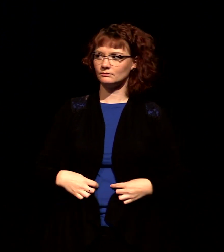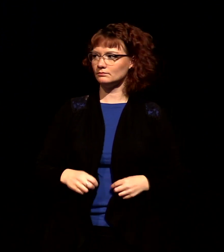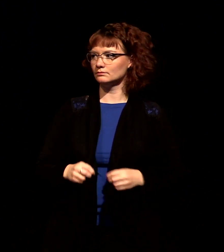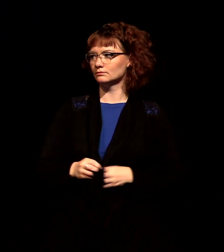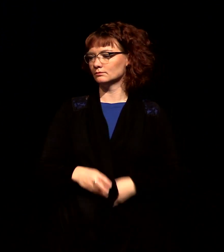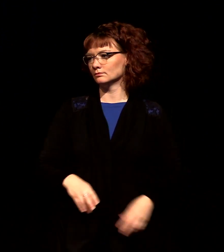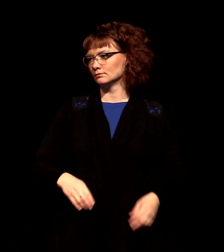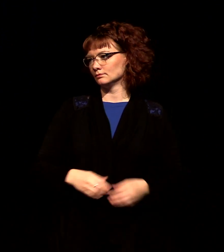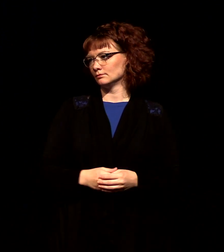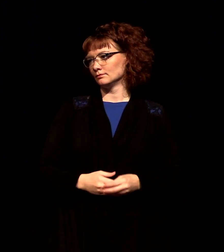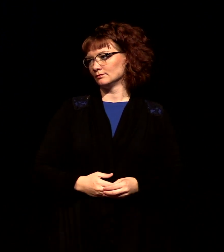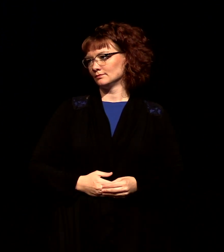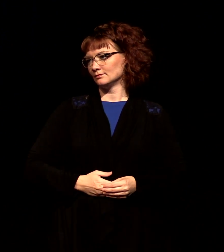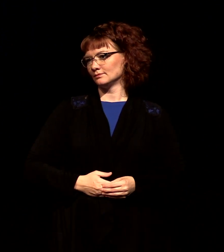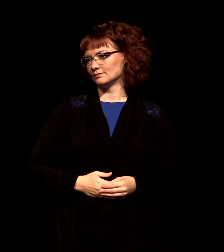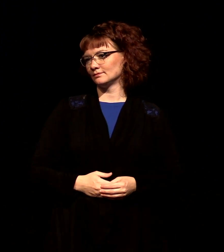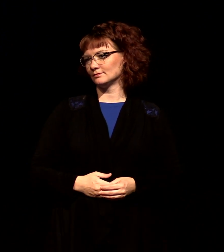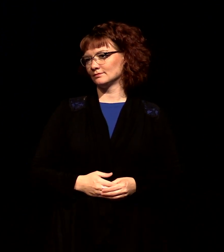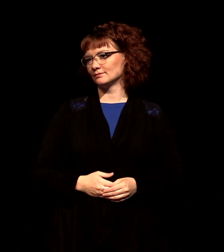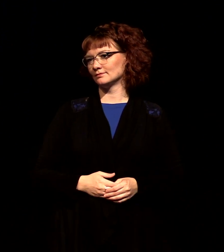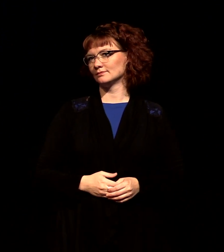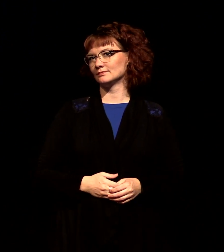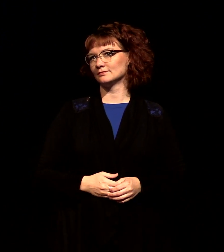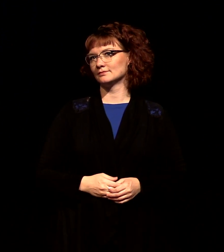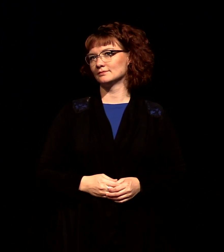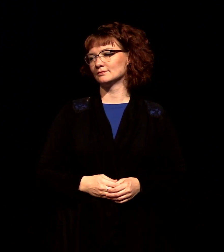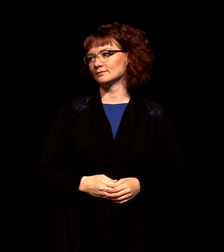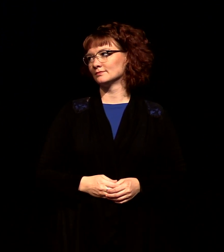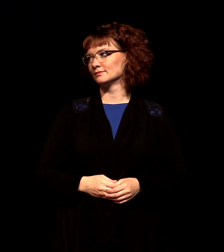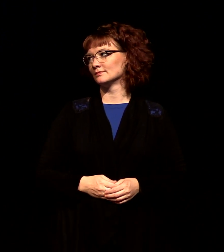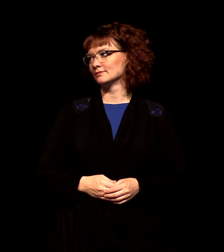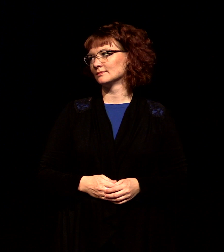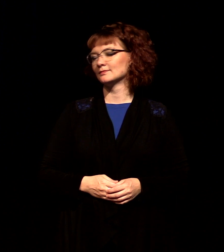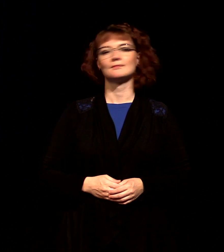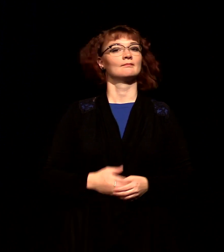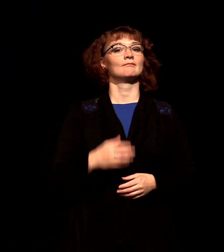and enthronement Psalm, I'm going to read it aloud to you,